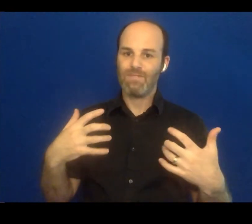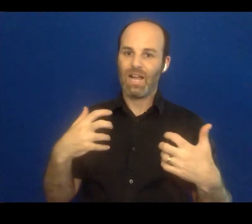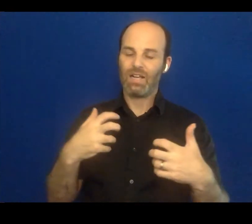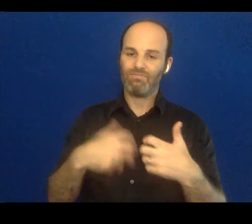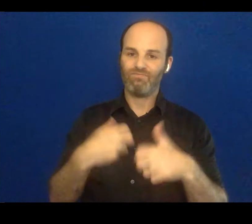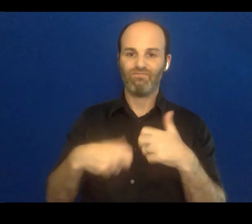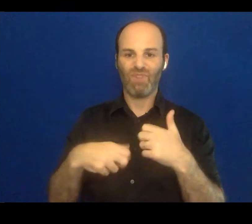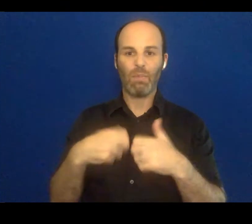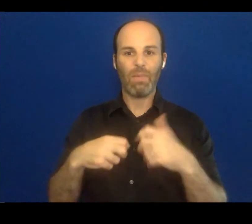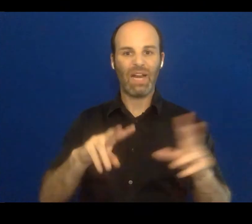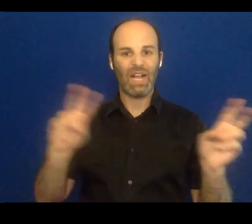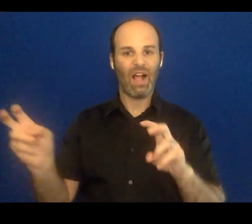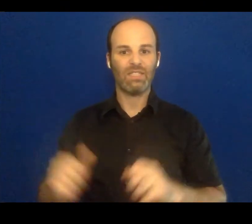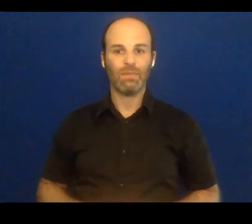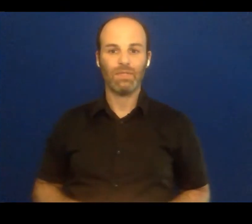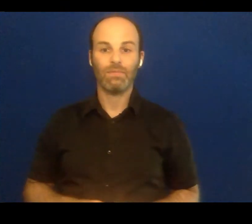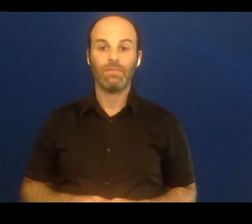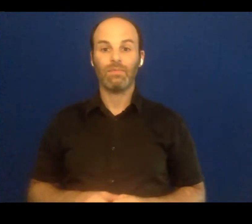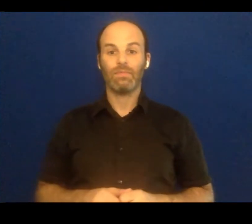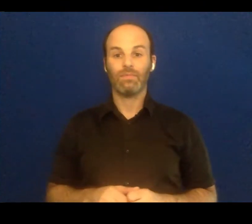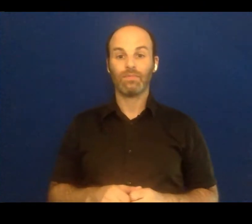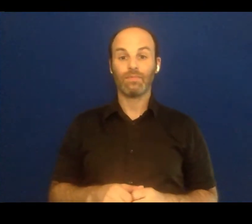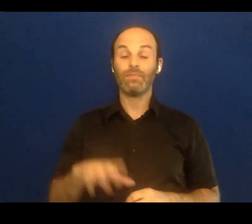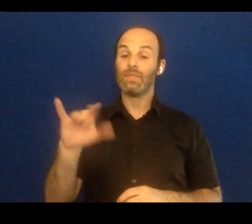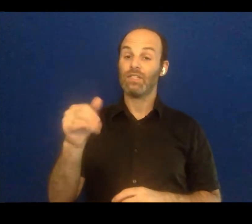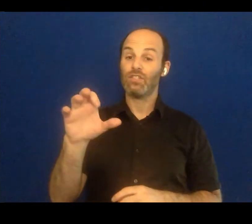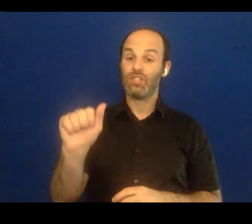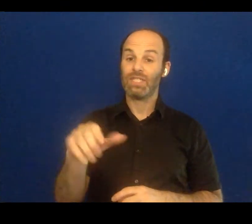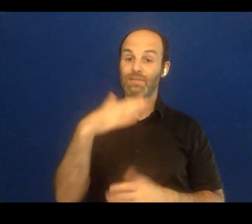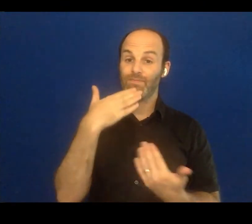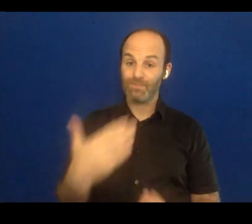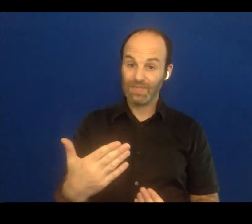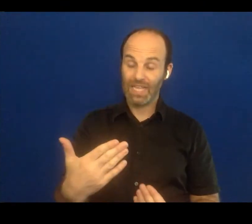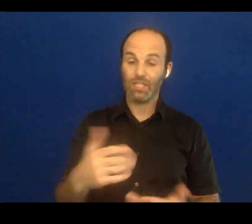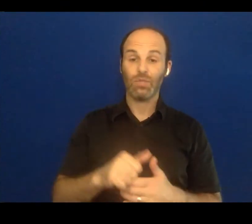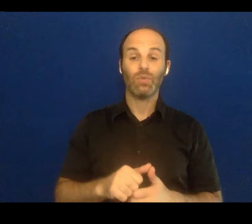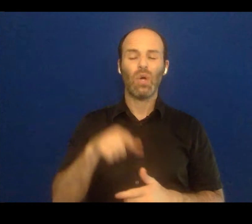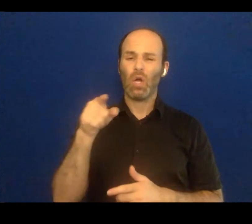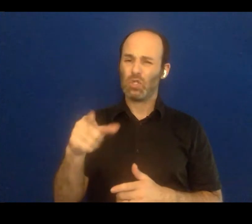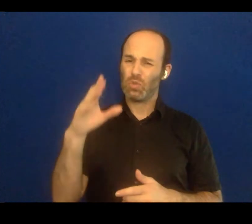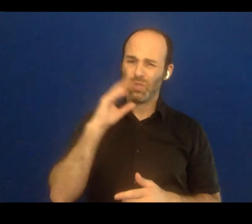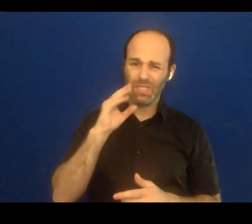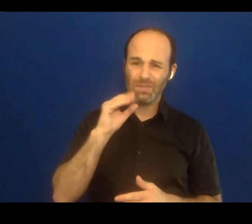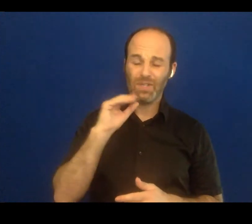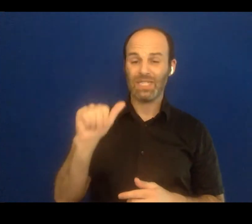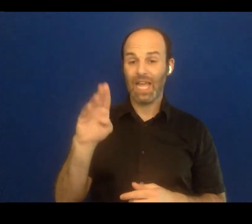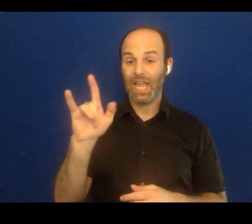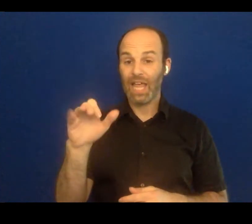THANK YOU BOTH. HAVE YOU HAD ANY ASPECTS OR INSTANCES OF ABLEISM THAT WERE